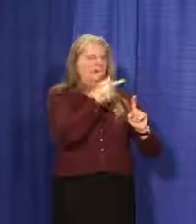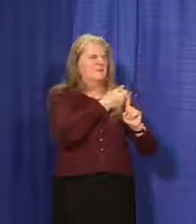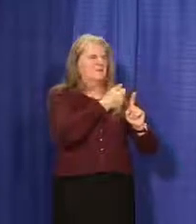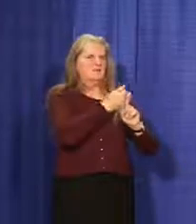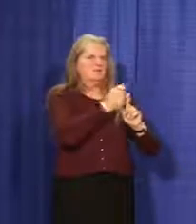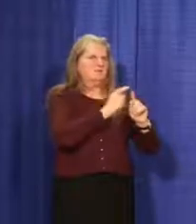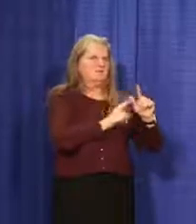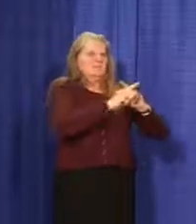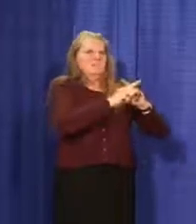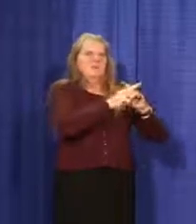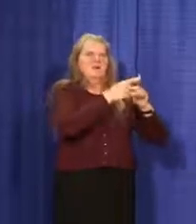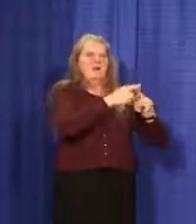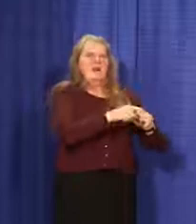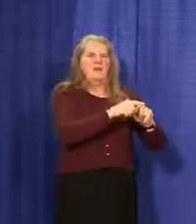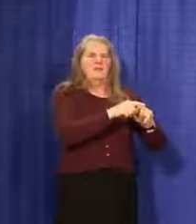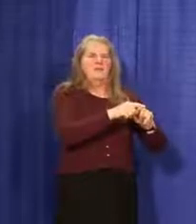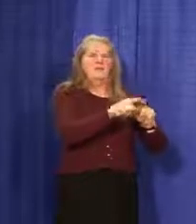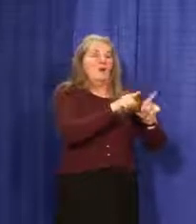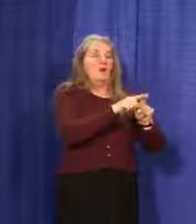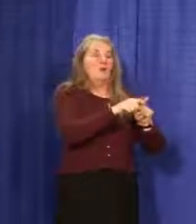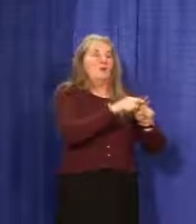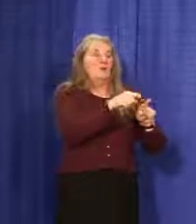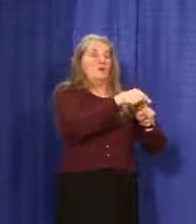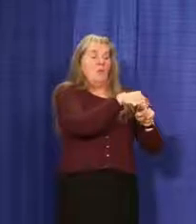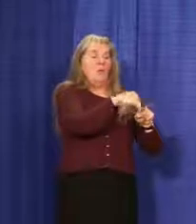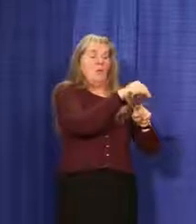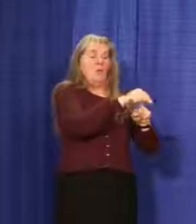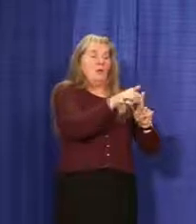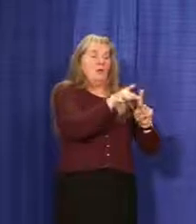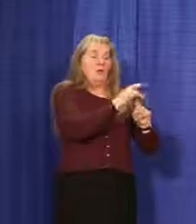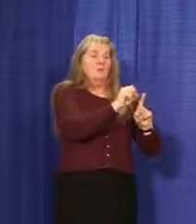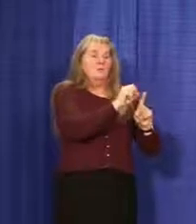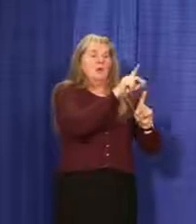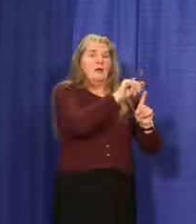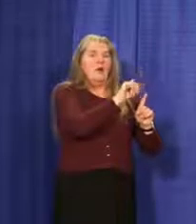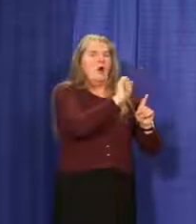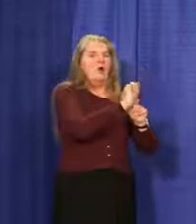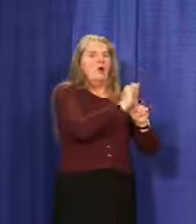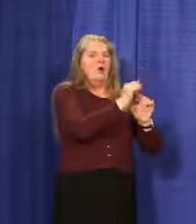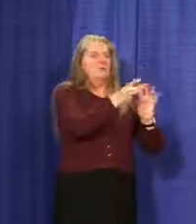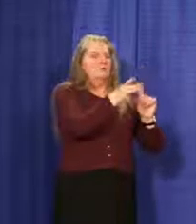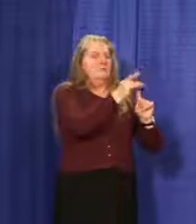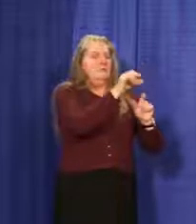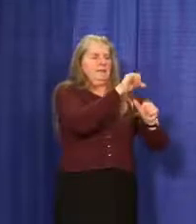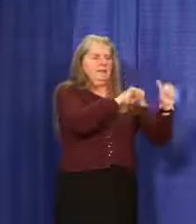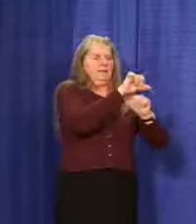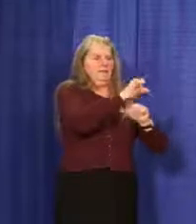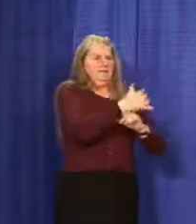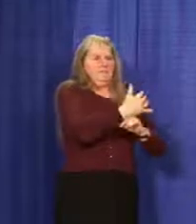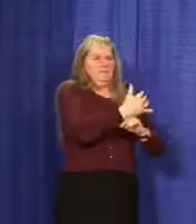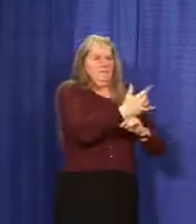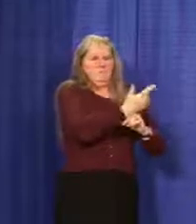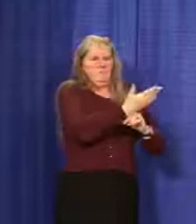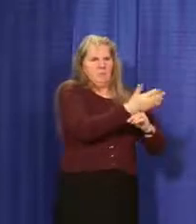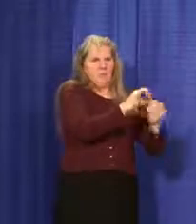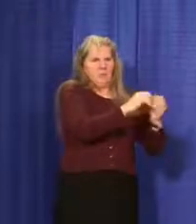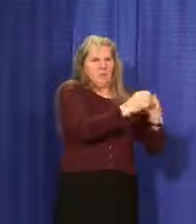Skagway are part of a cluster and thus related to each other. So to be clear about the definition that we use of